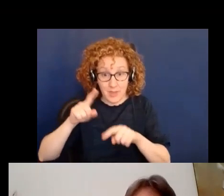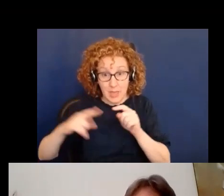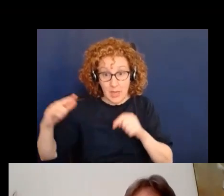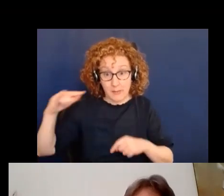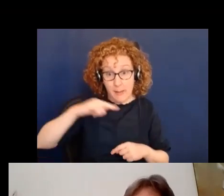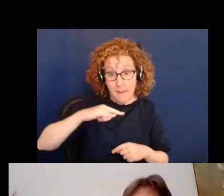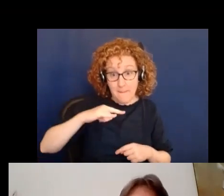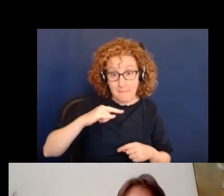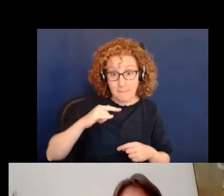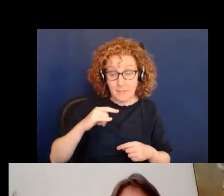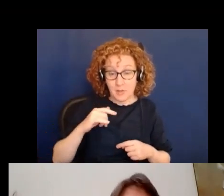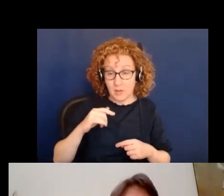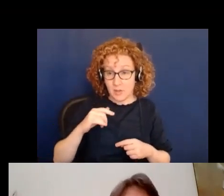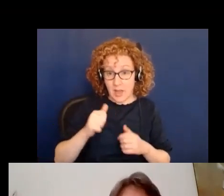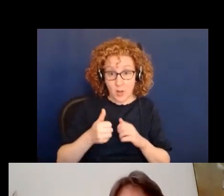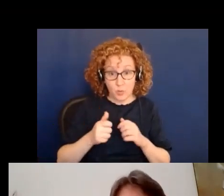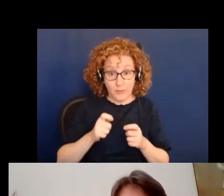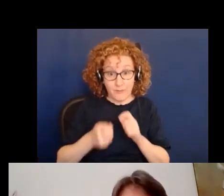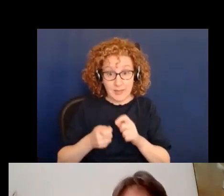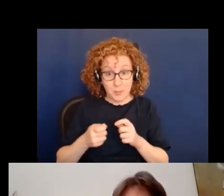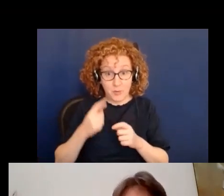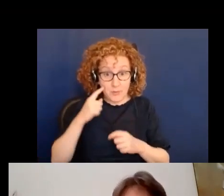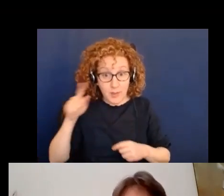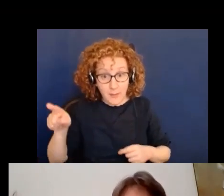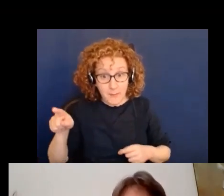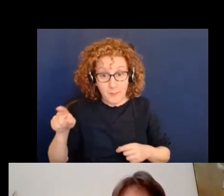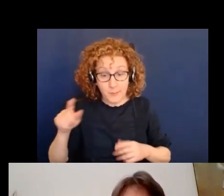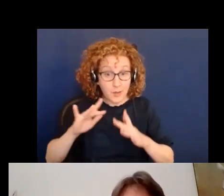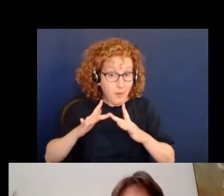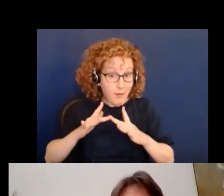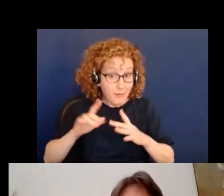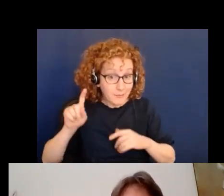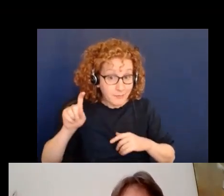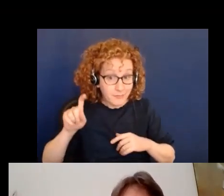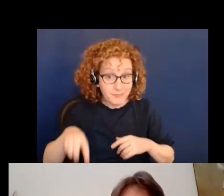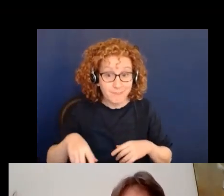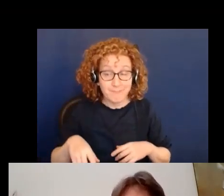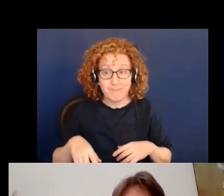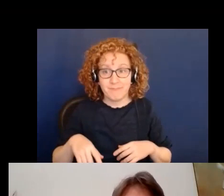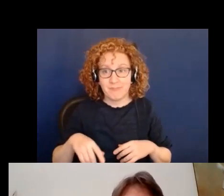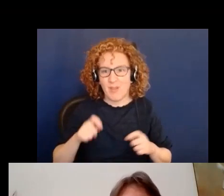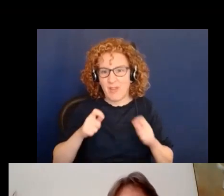things online but then being as flexible as we can in terms of onboarding them when they're